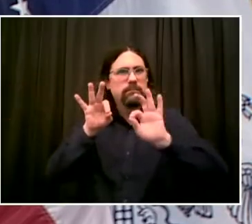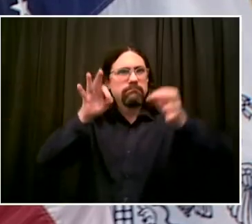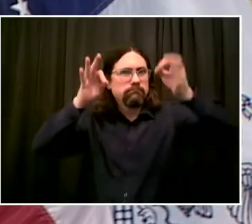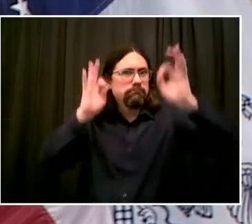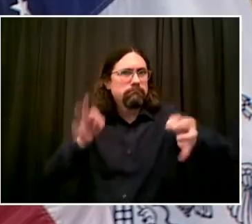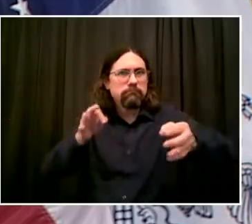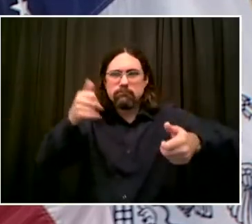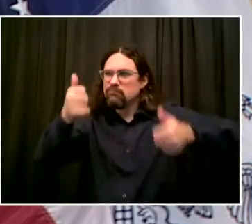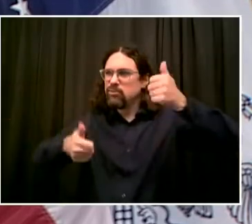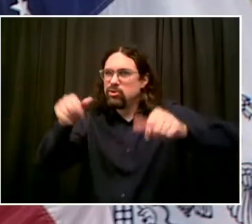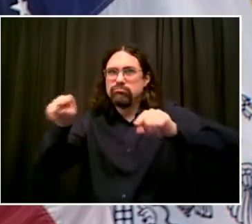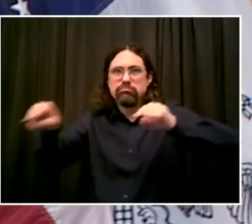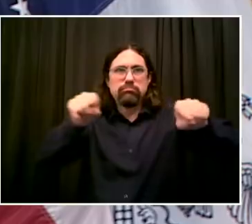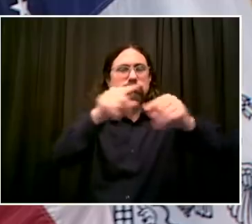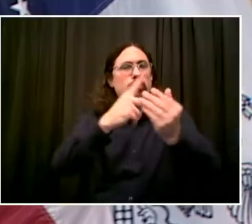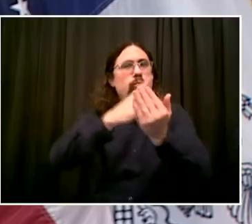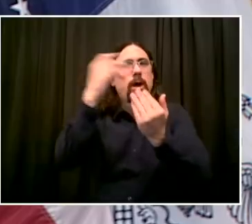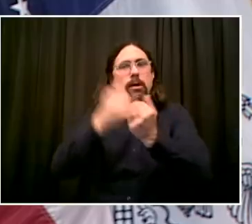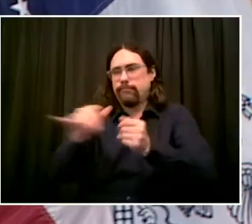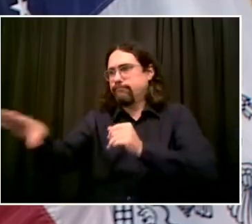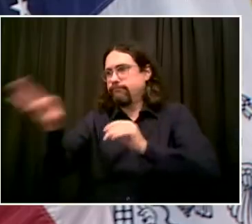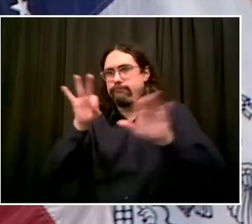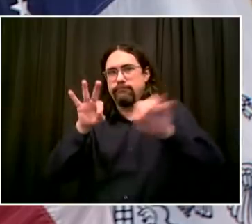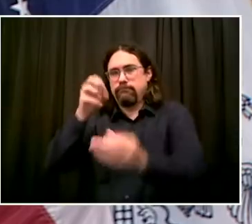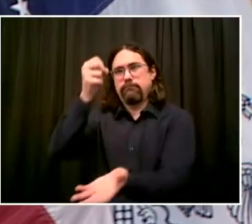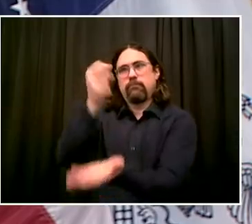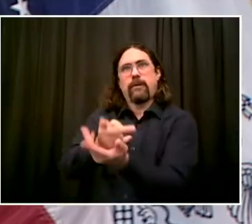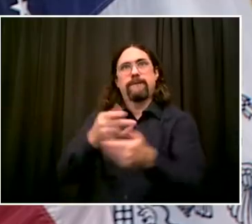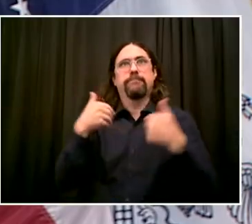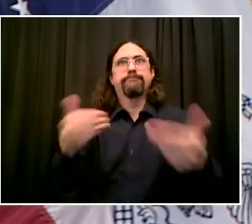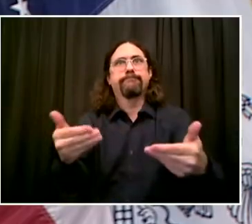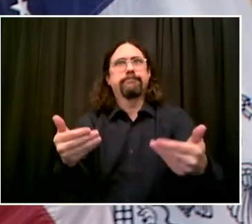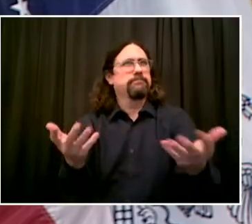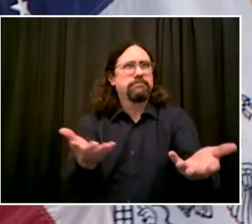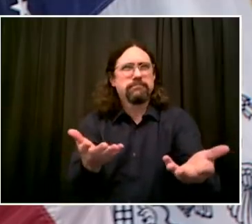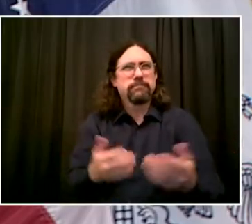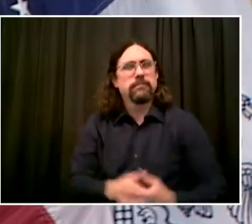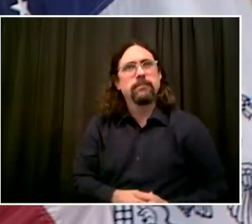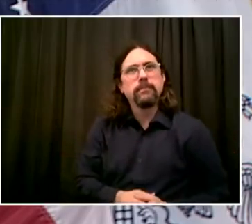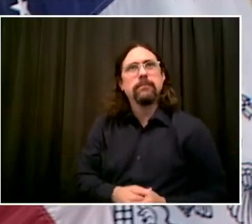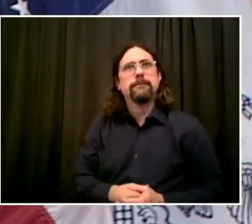WHICH PROJECTS